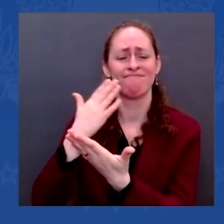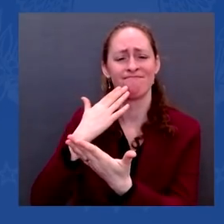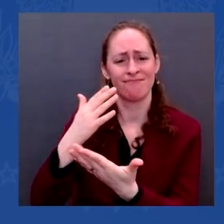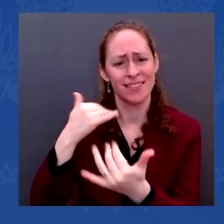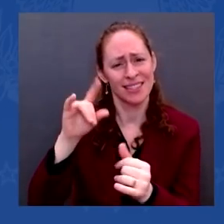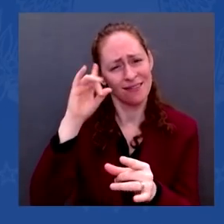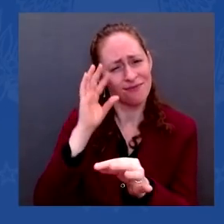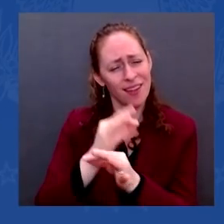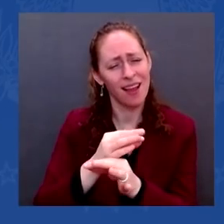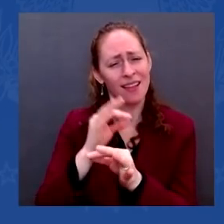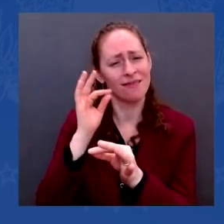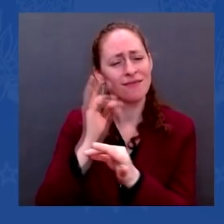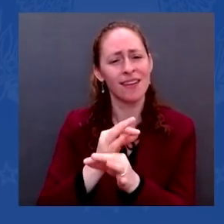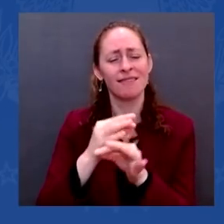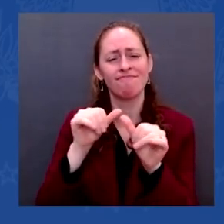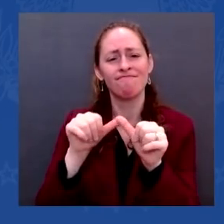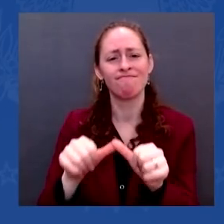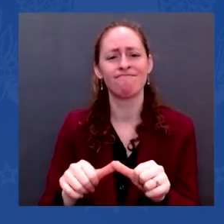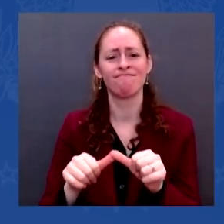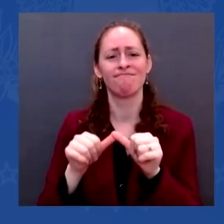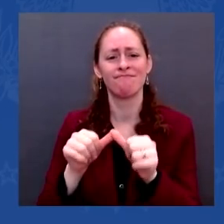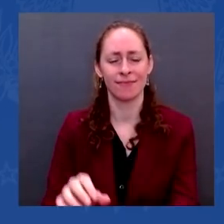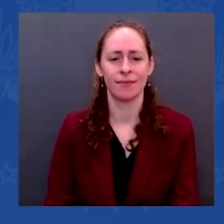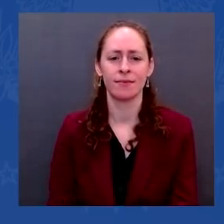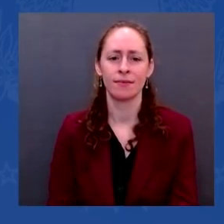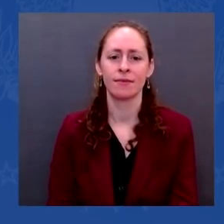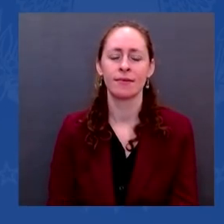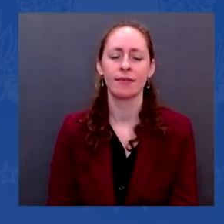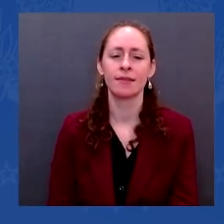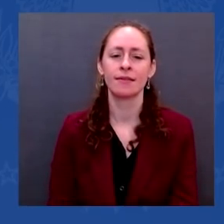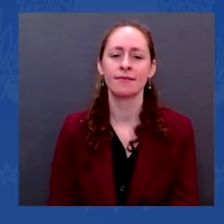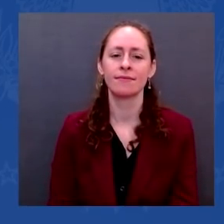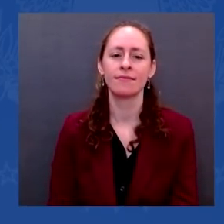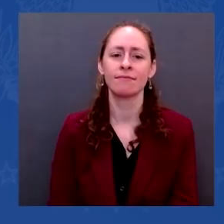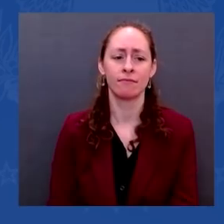It is that same faith. That I know has seen us through